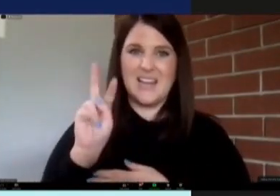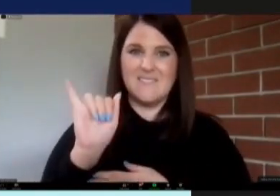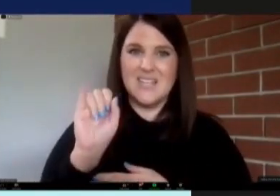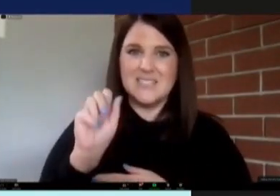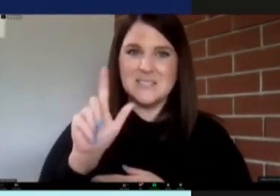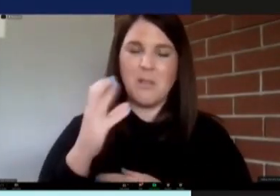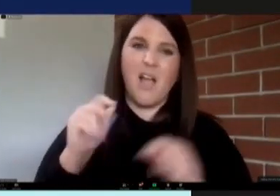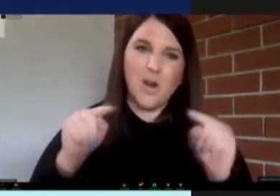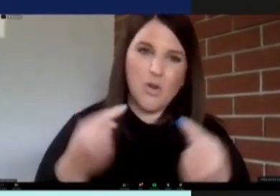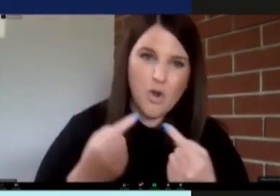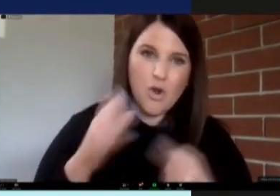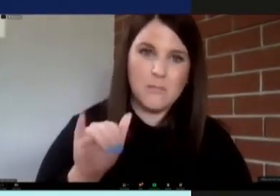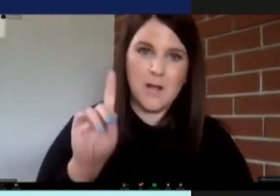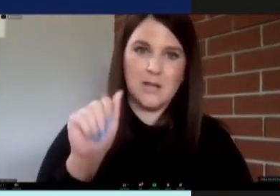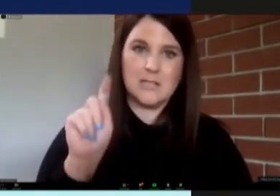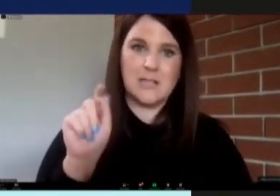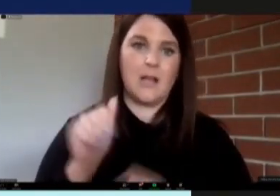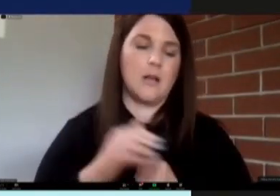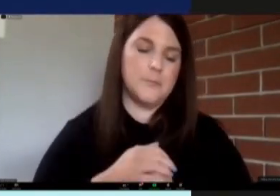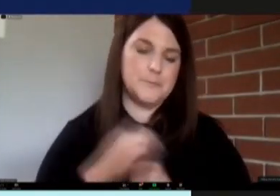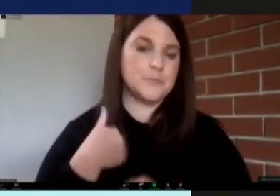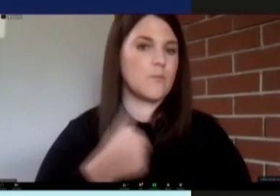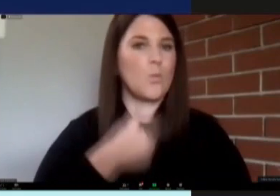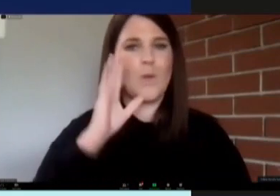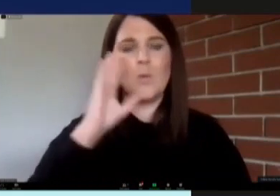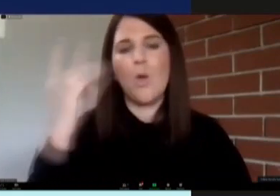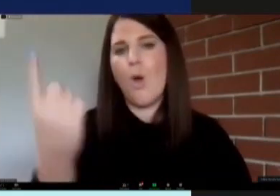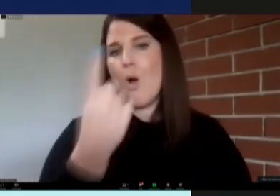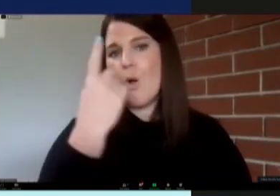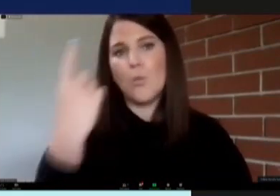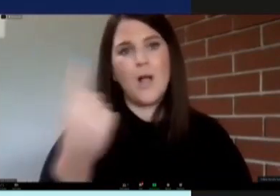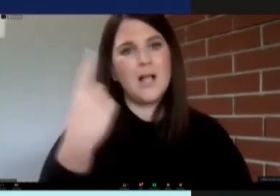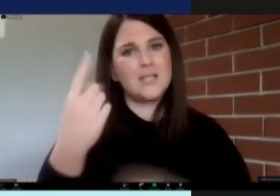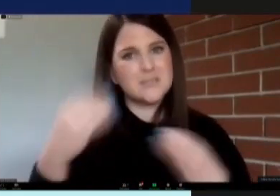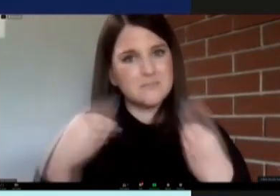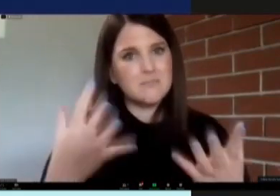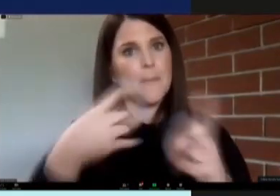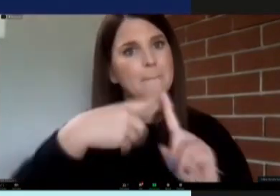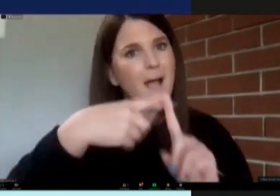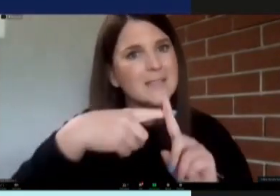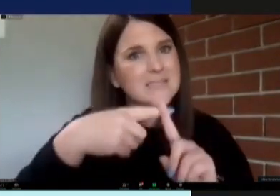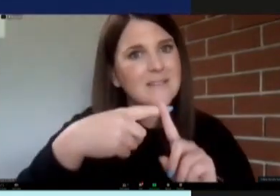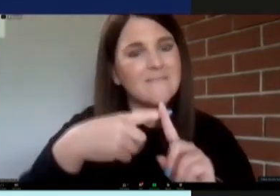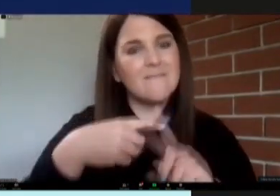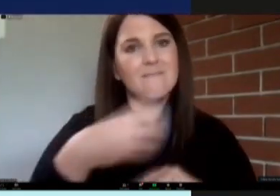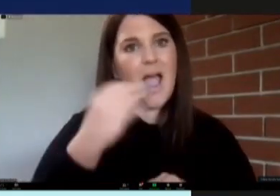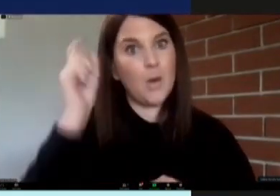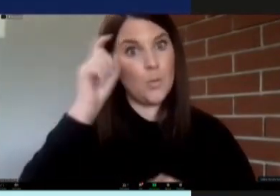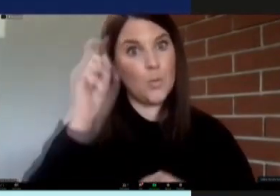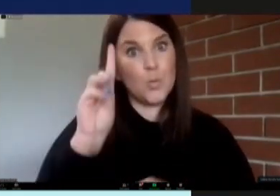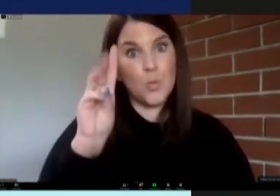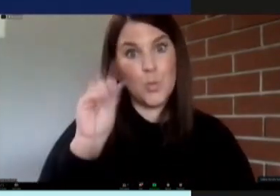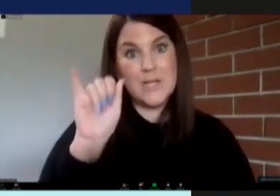And we'll always elevate the positive assets, the wisdom, that is too often ignored or undervalued